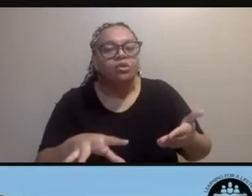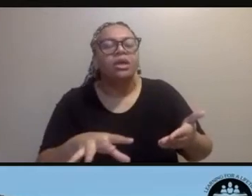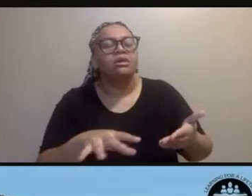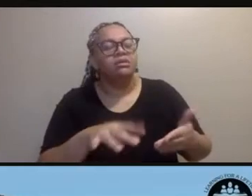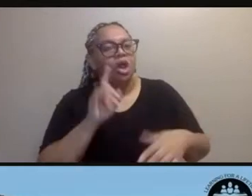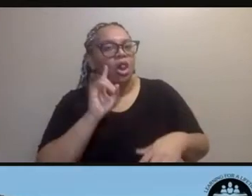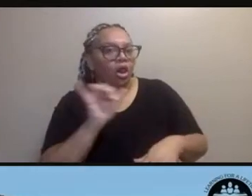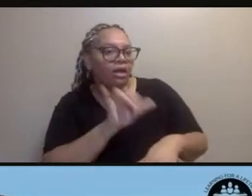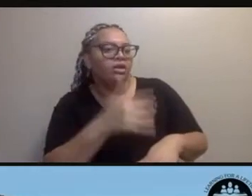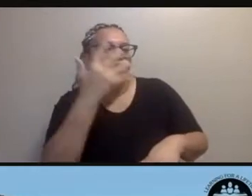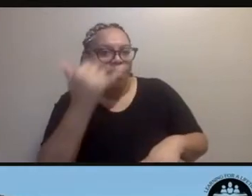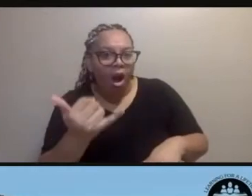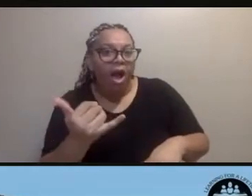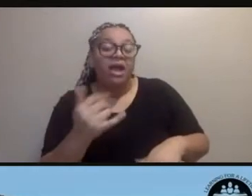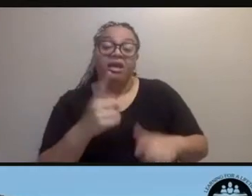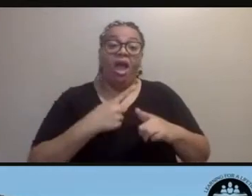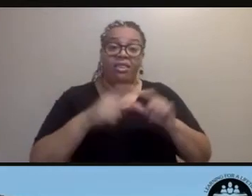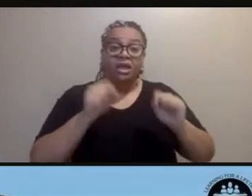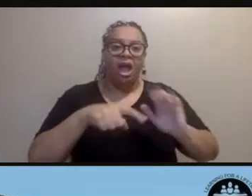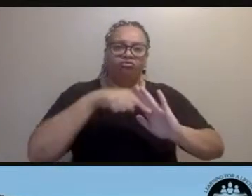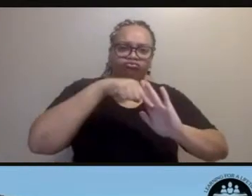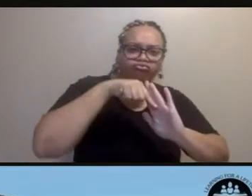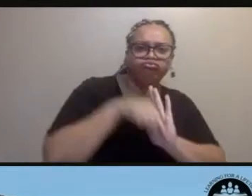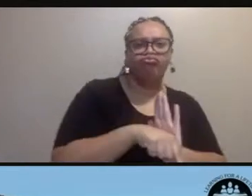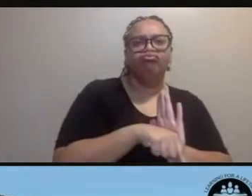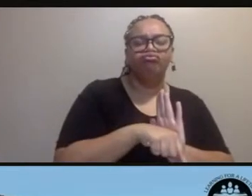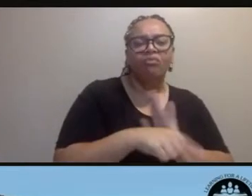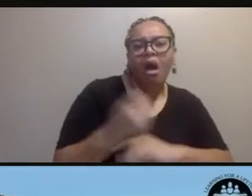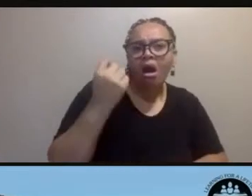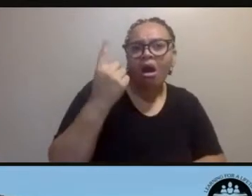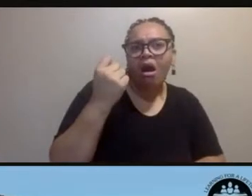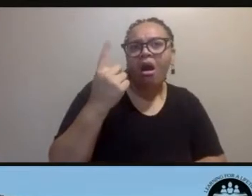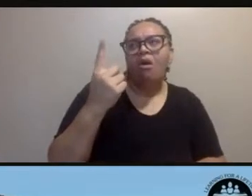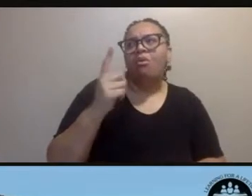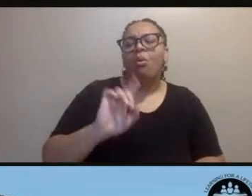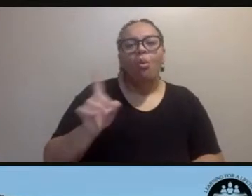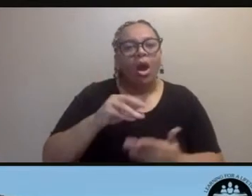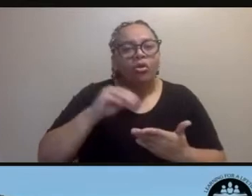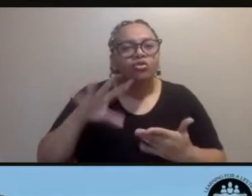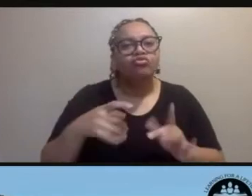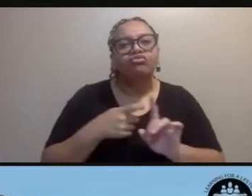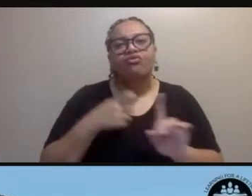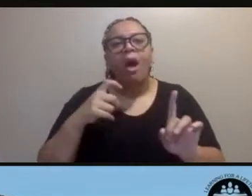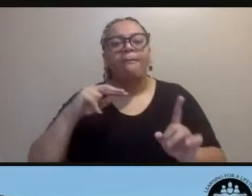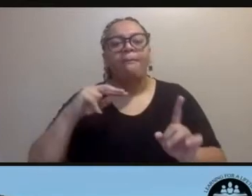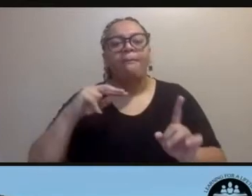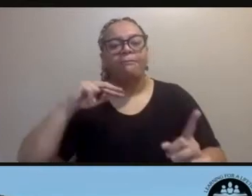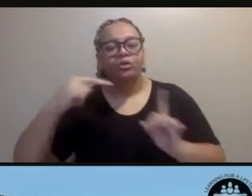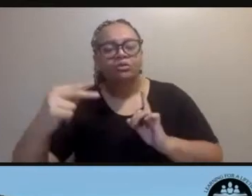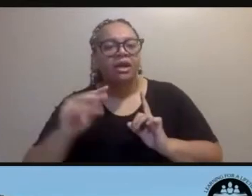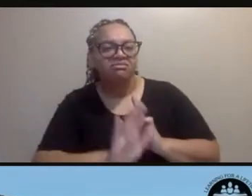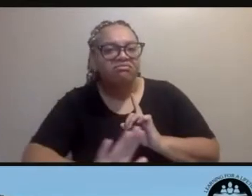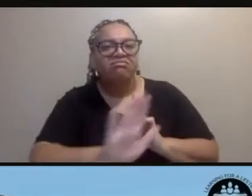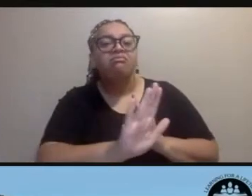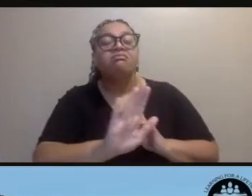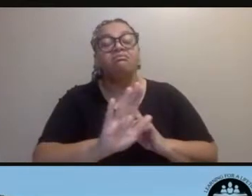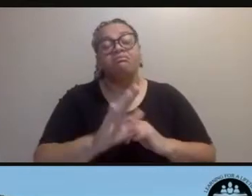DIFFERENT? STUDENTS LOOK LIKE YOU KNOW AND THEN FROM THERE YOU CAN